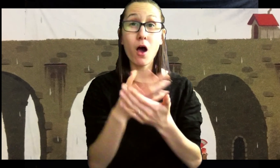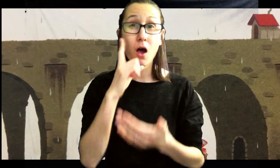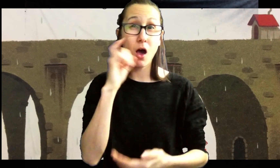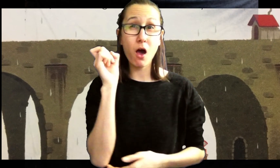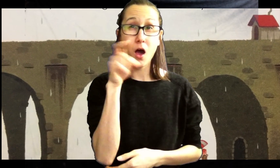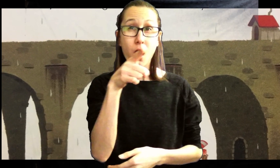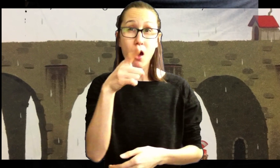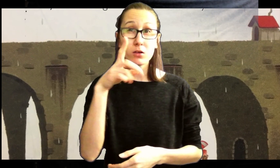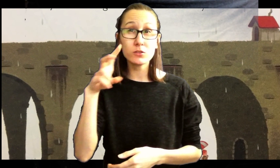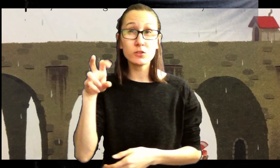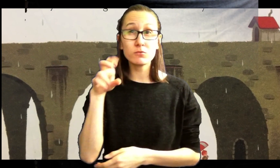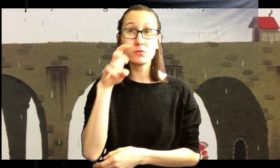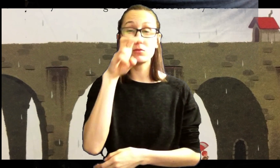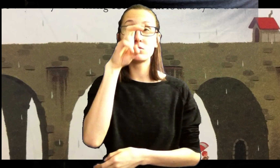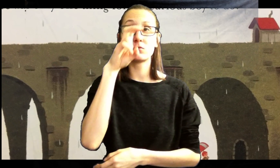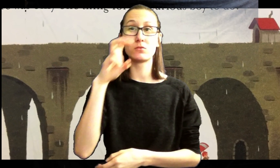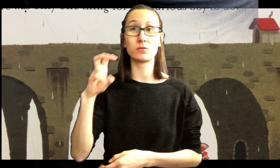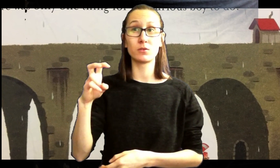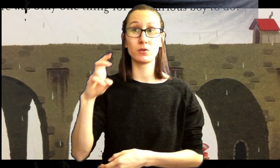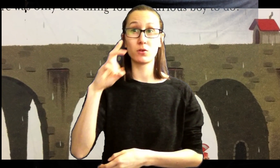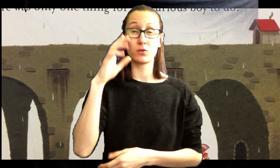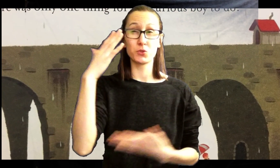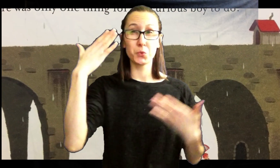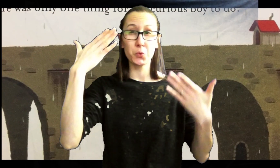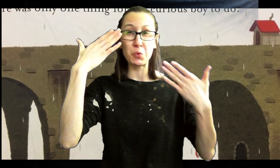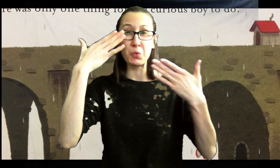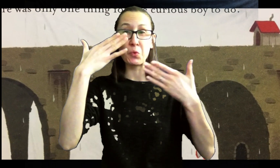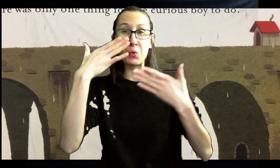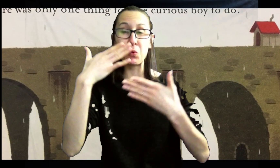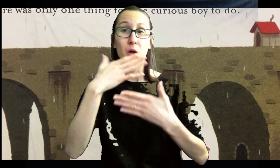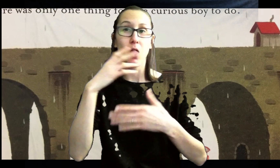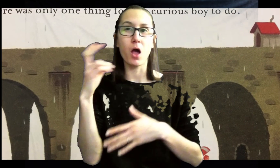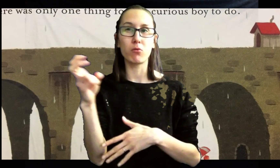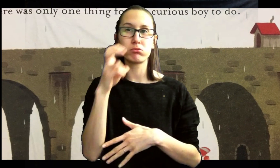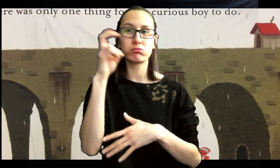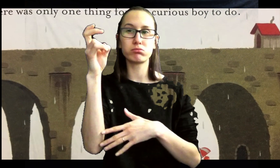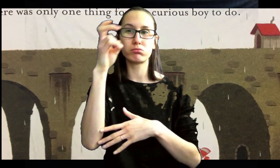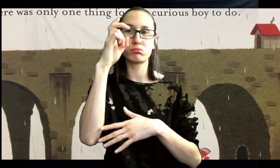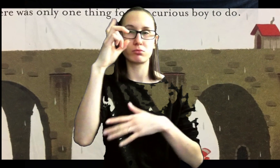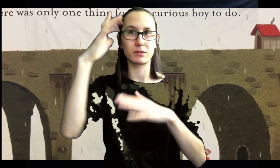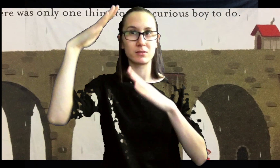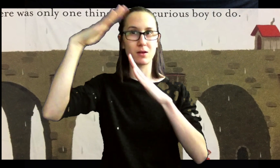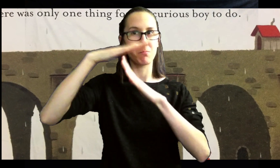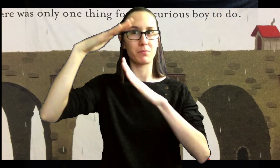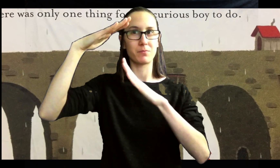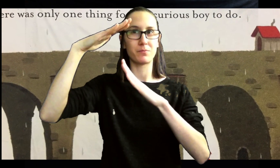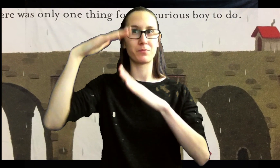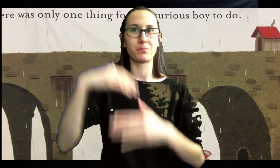when he stumbled upon a dark stairwell up to the tracks.